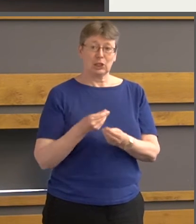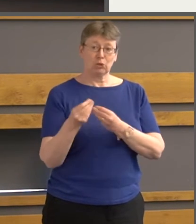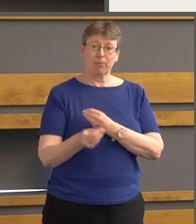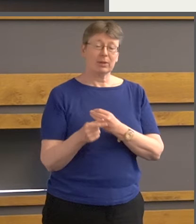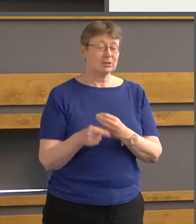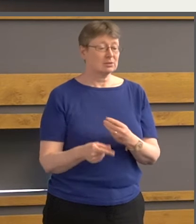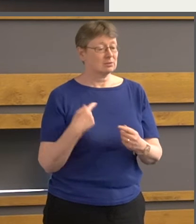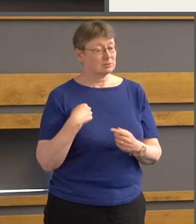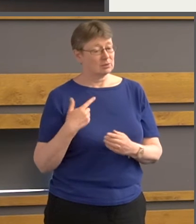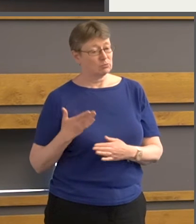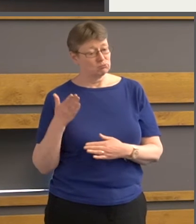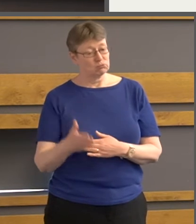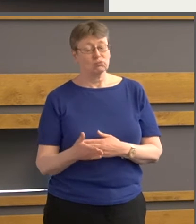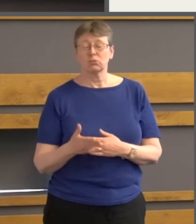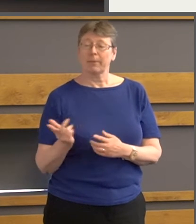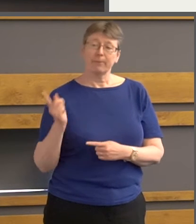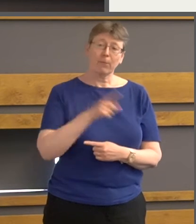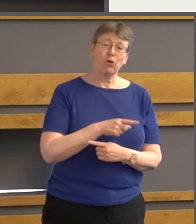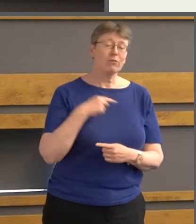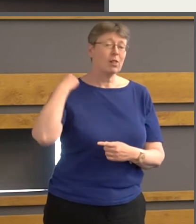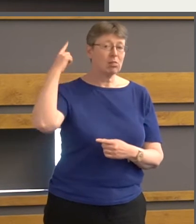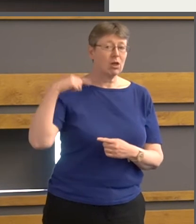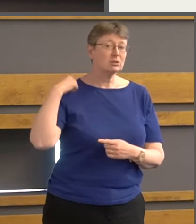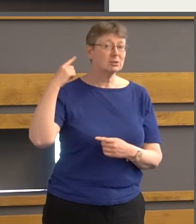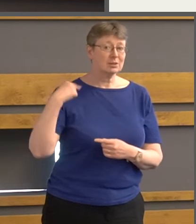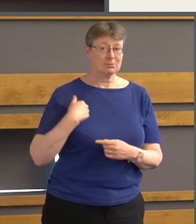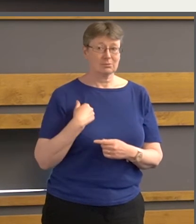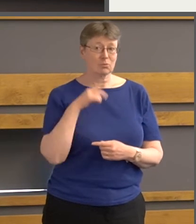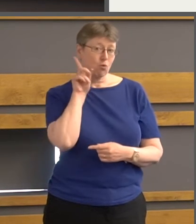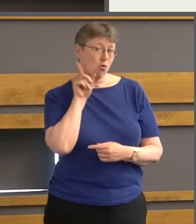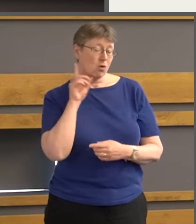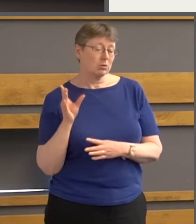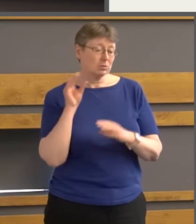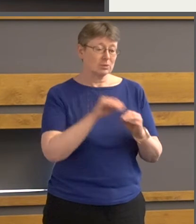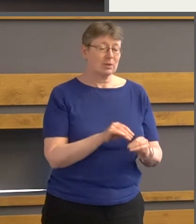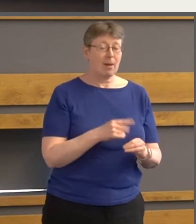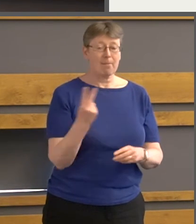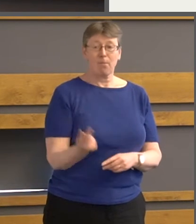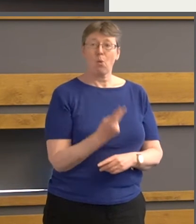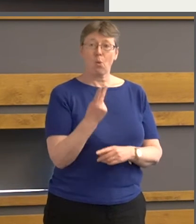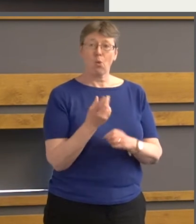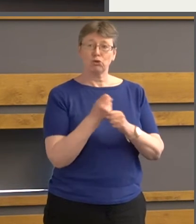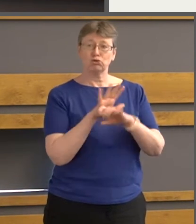and I came as a child with them to London. And they were both urban geographers, but they were also,